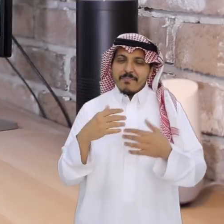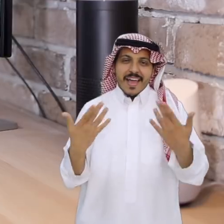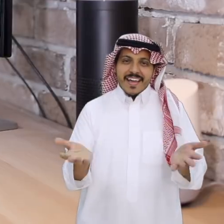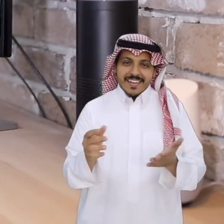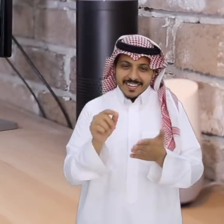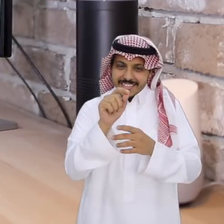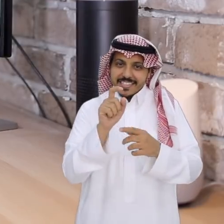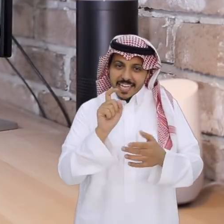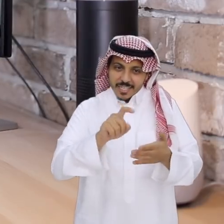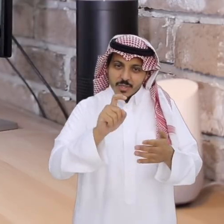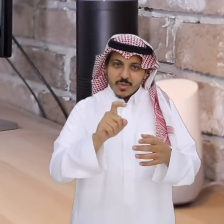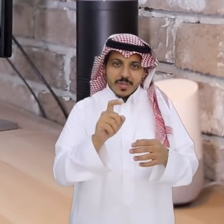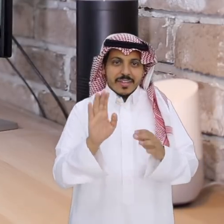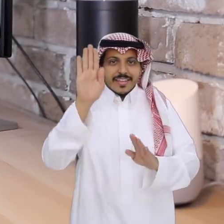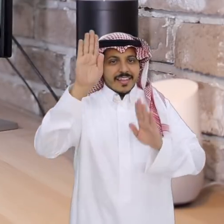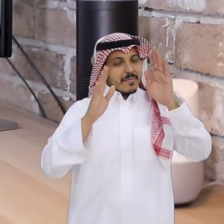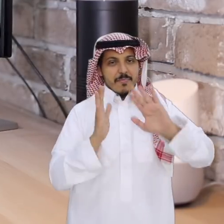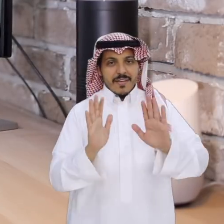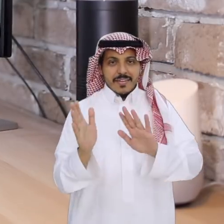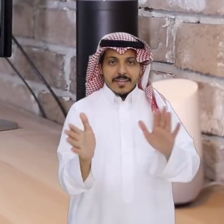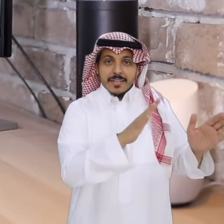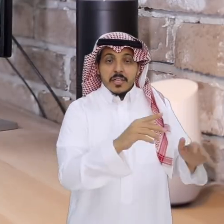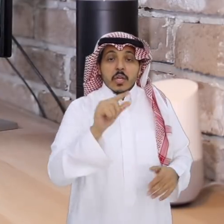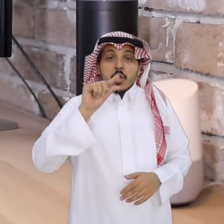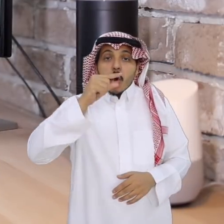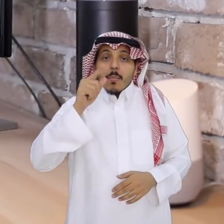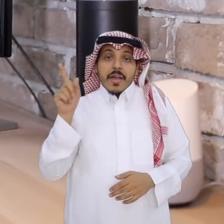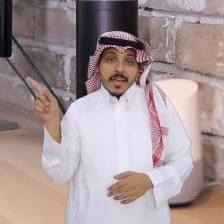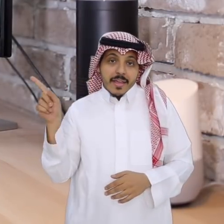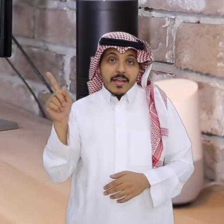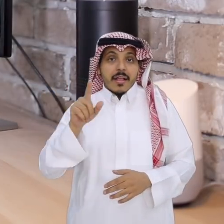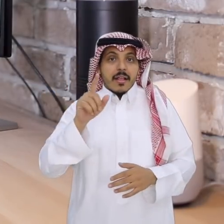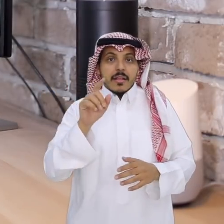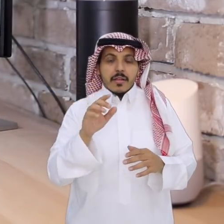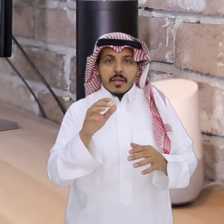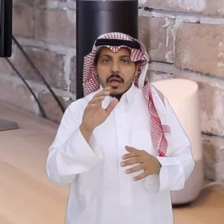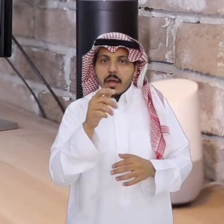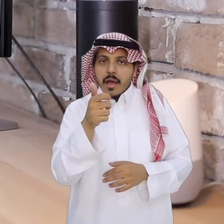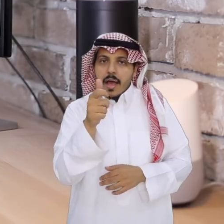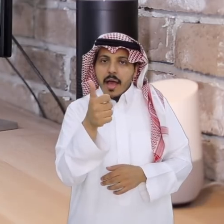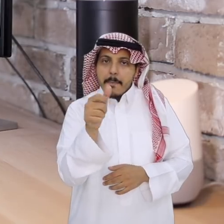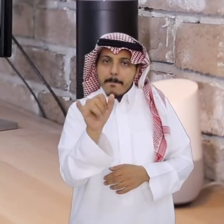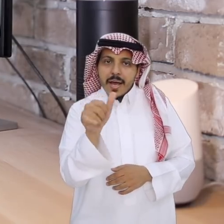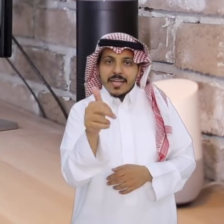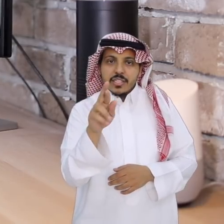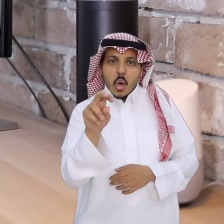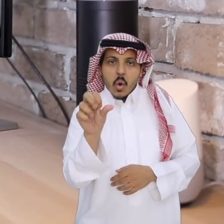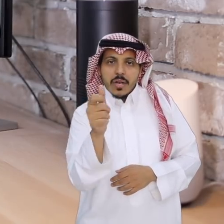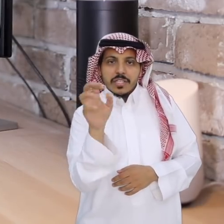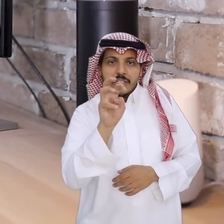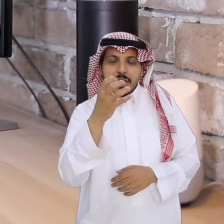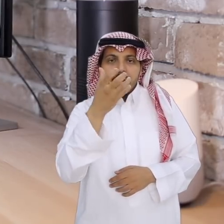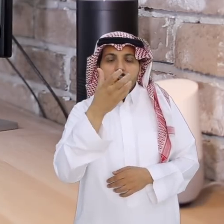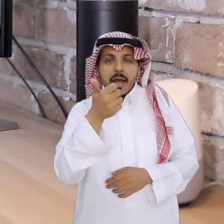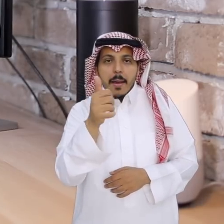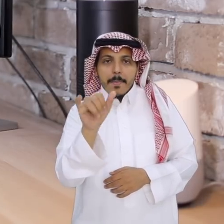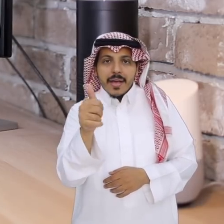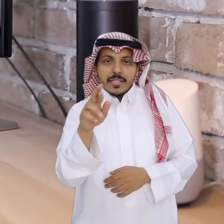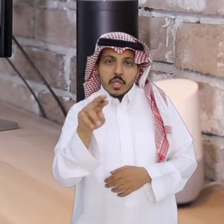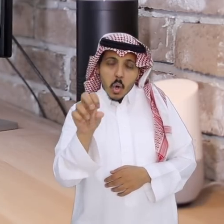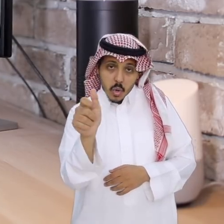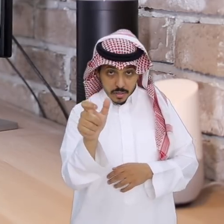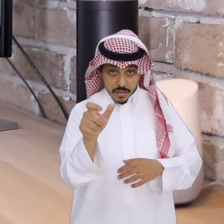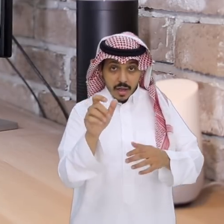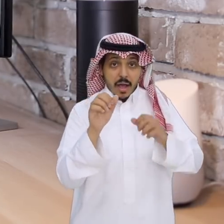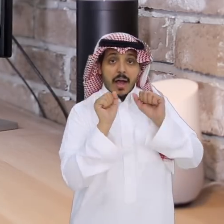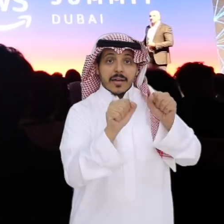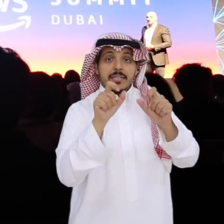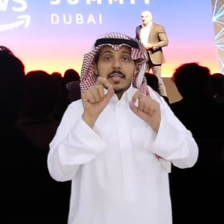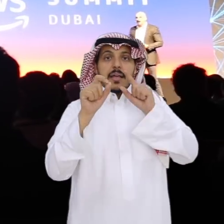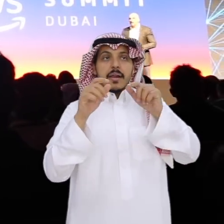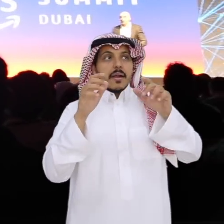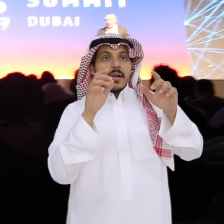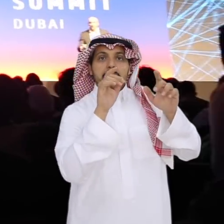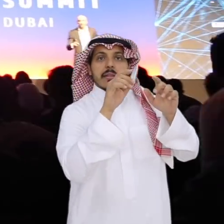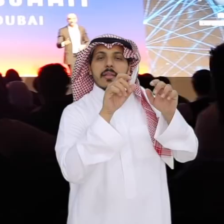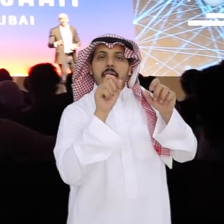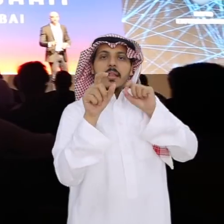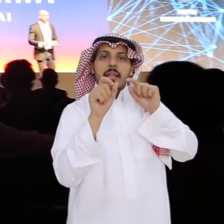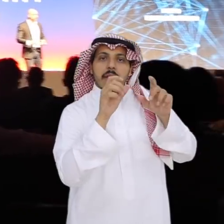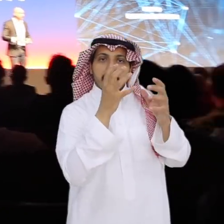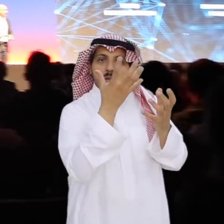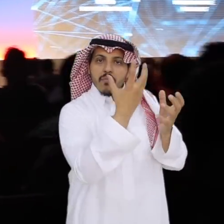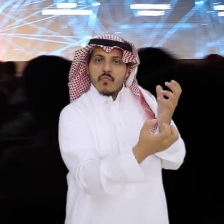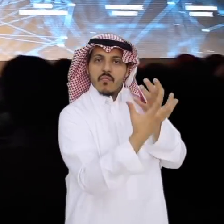There was an Amazon Cloud event in Dubai. BTW, there are many websites hosted in Amazon Cloud